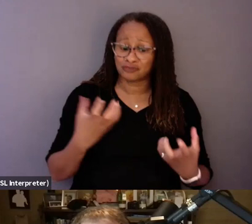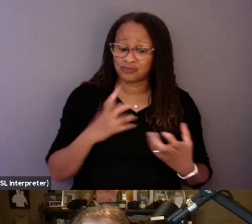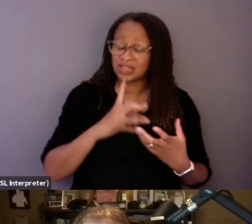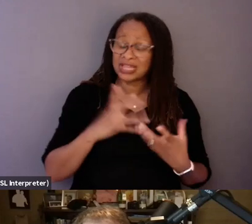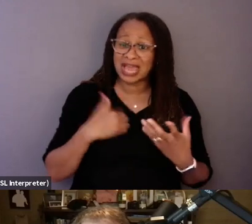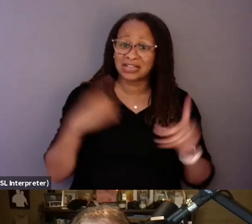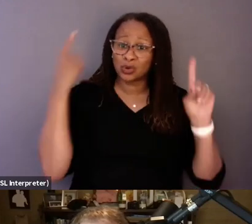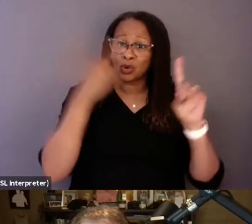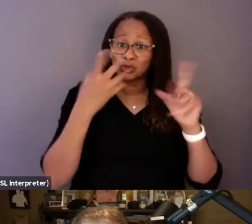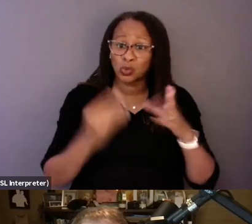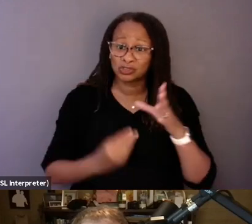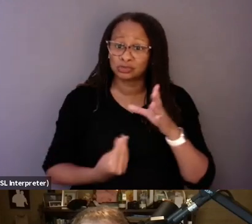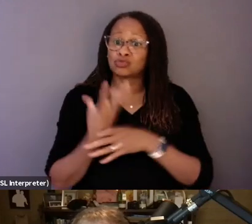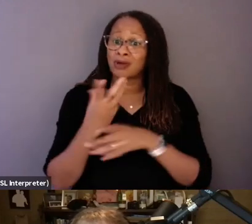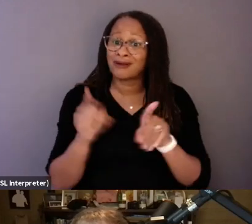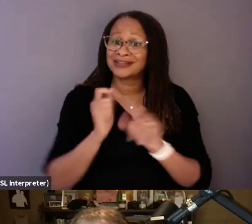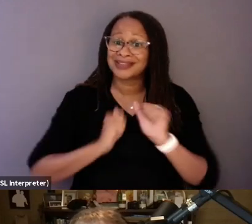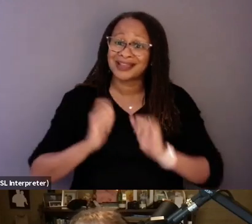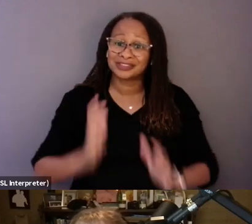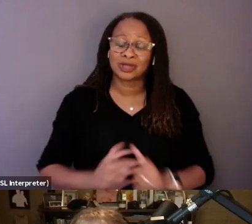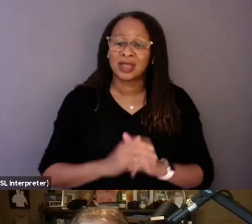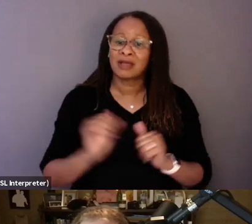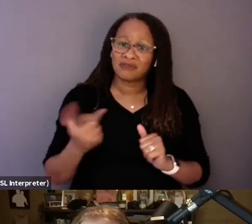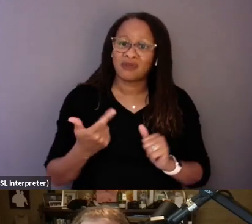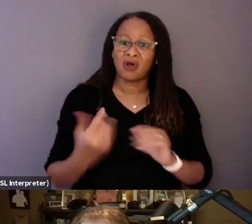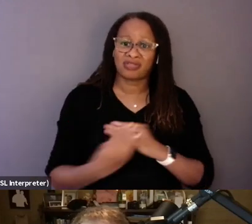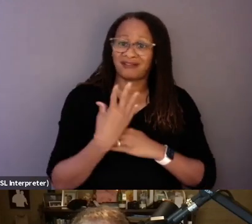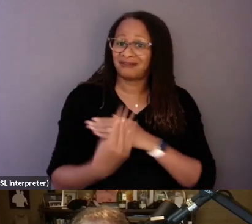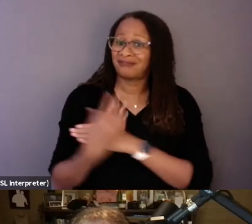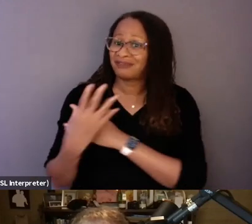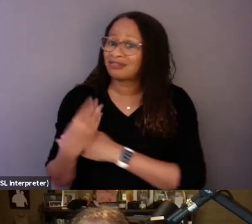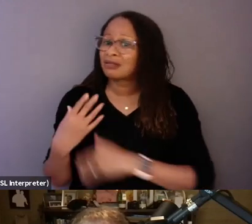evolve the influences and the kind of Bob Newhart